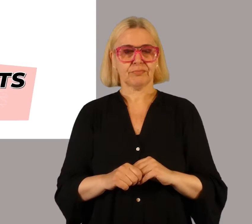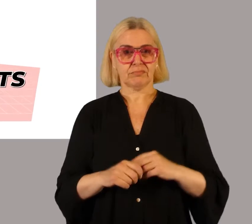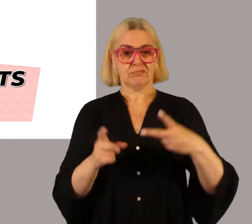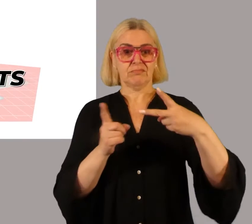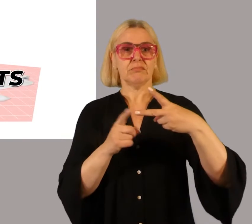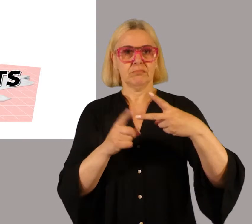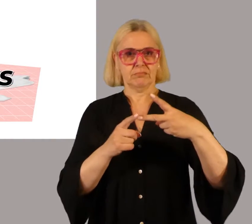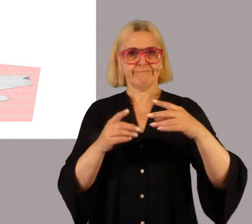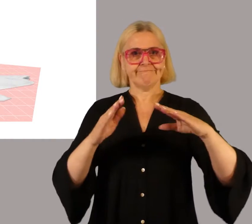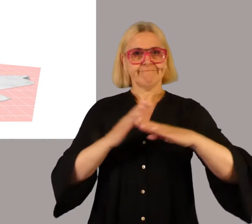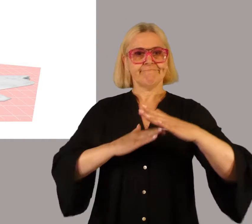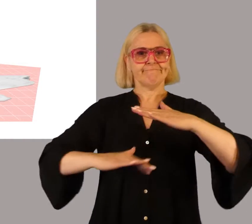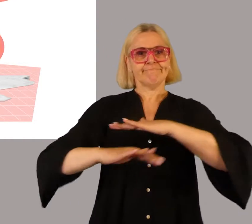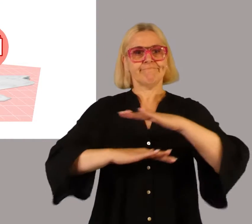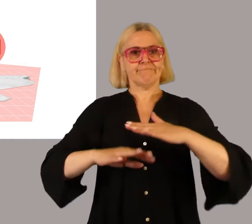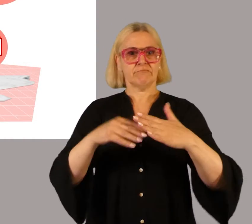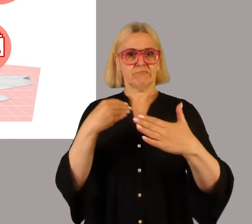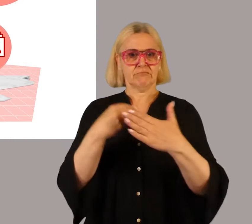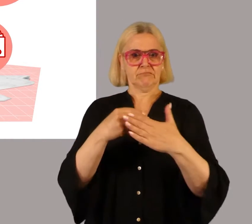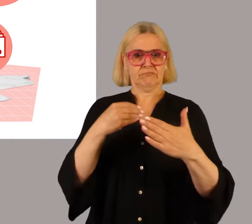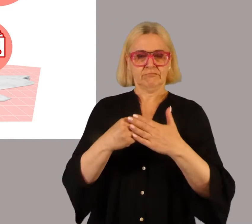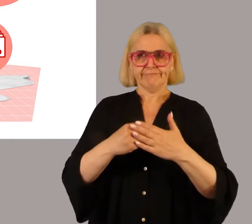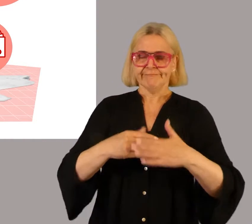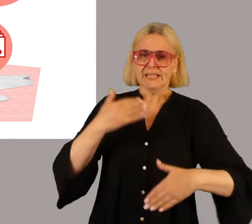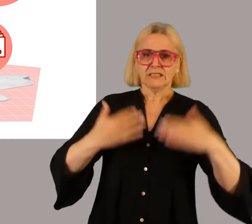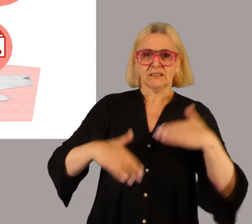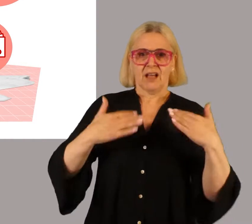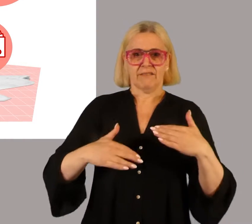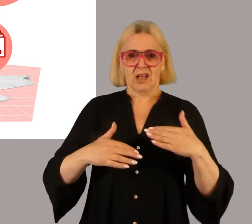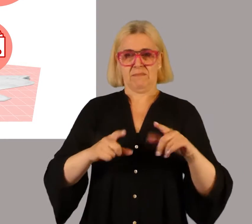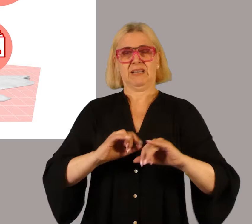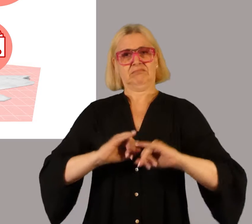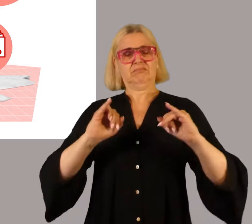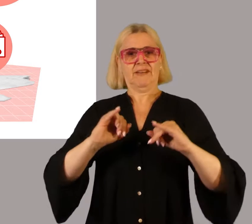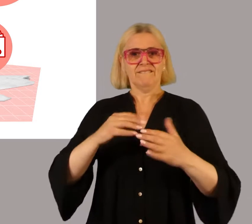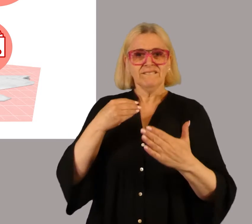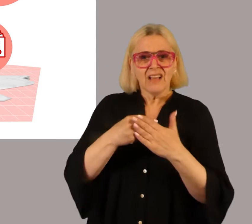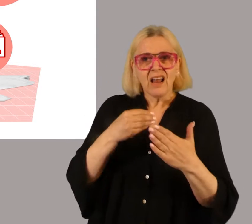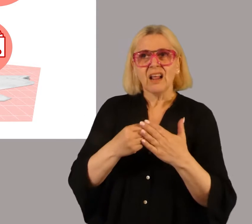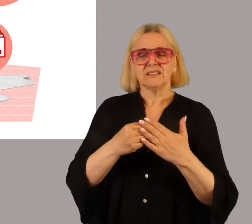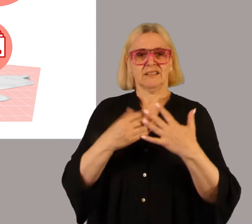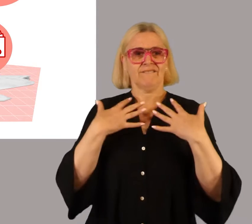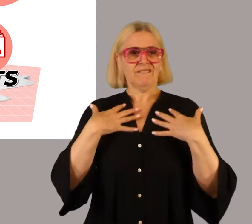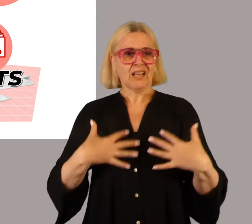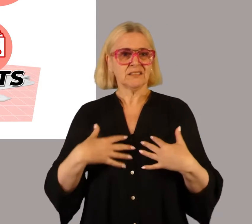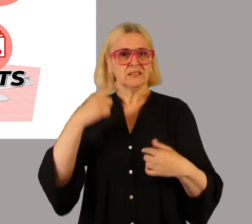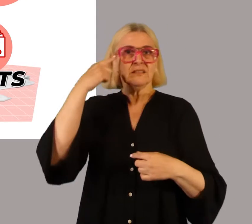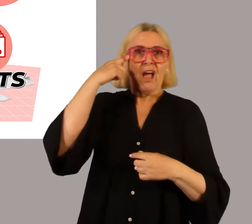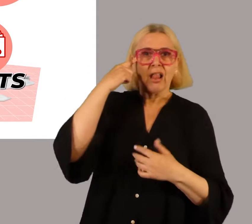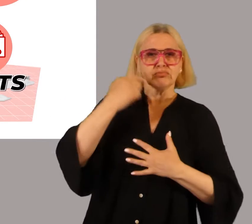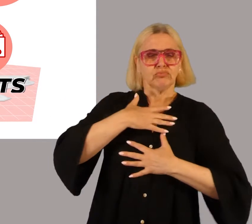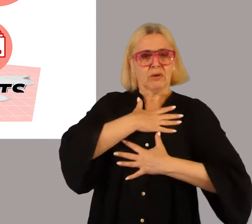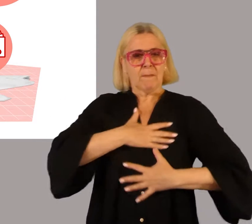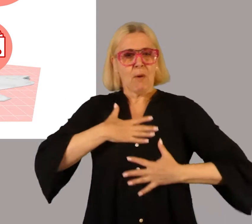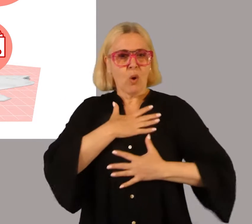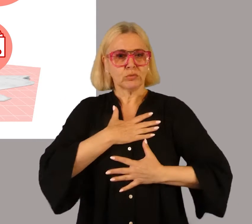Secondly, hidden breast cancer costs and suffering can be financial, physical, psychological,